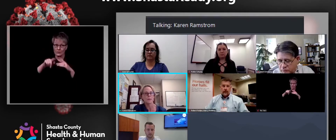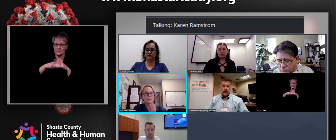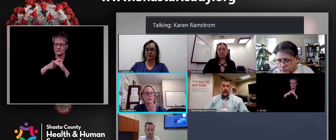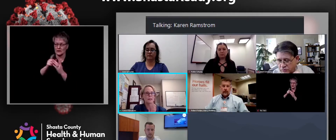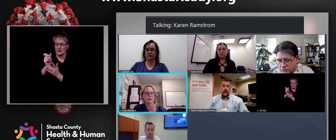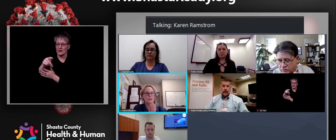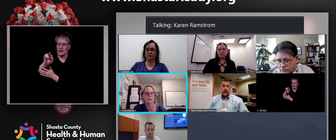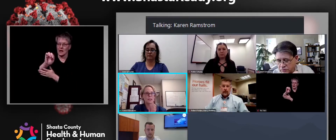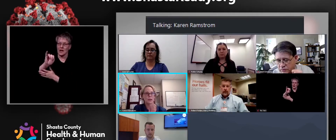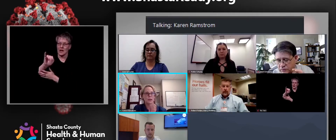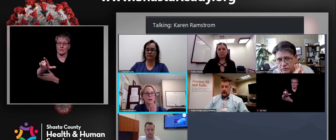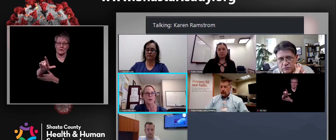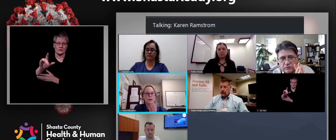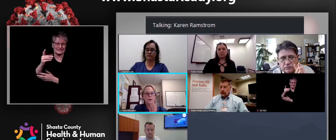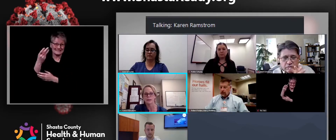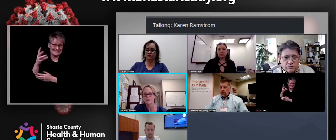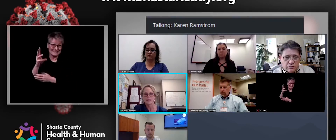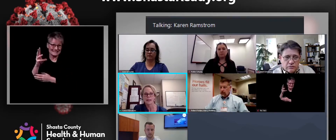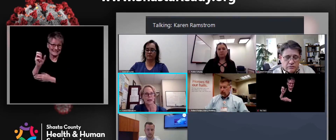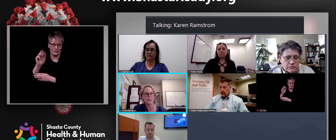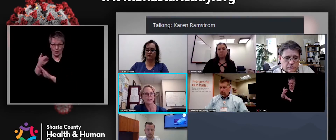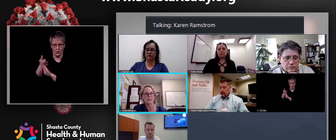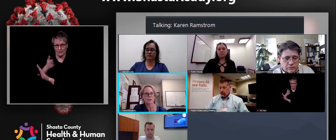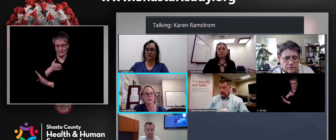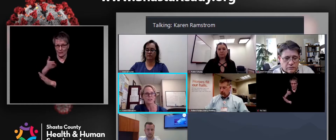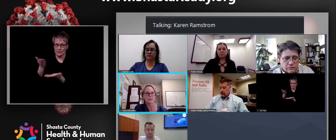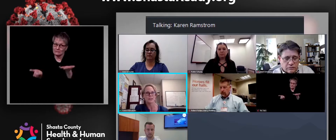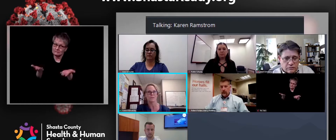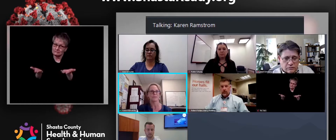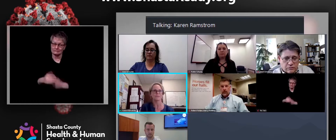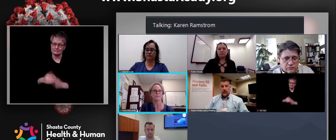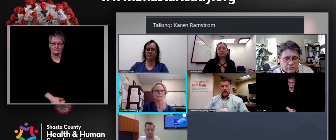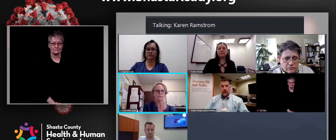the appointment slots at shastaready.org. I'm happy to answer questions.